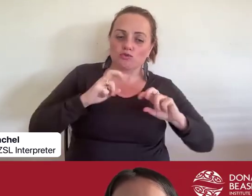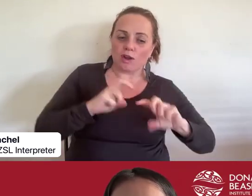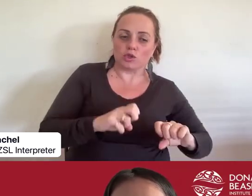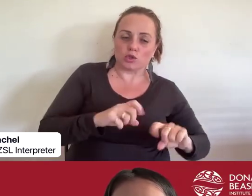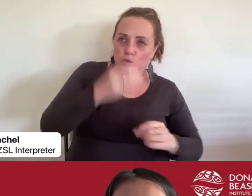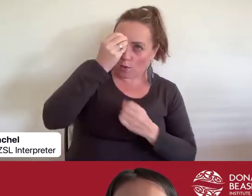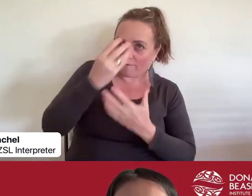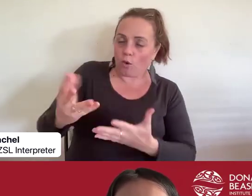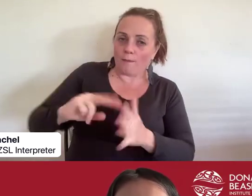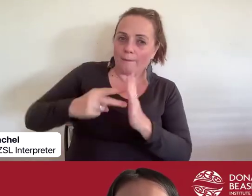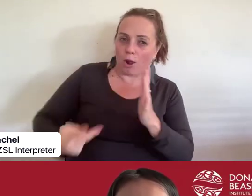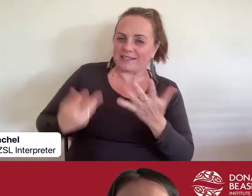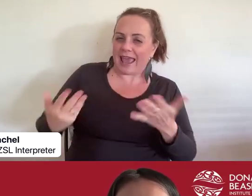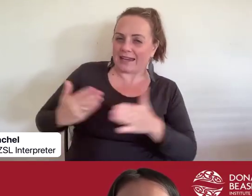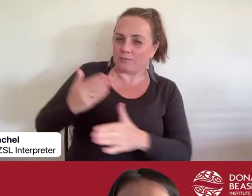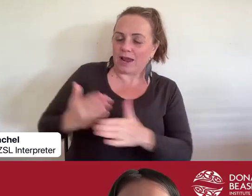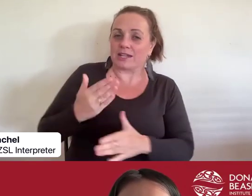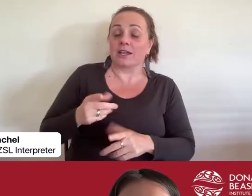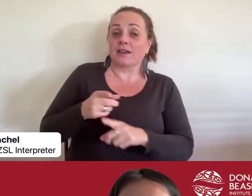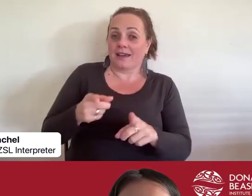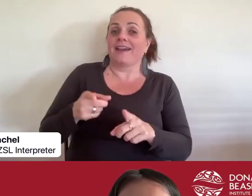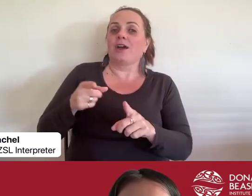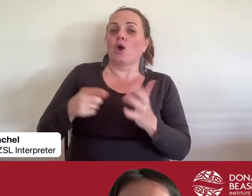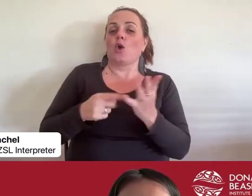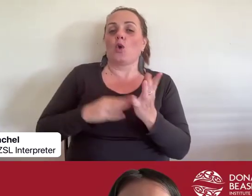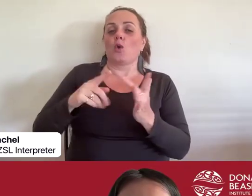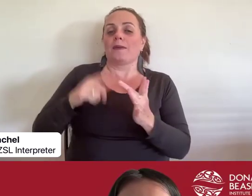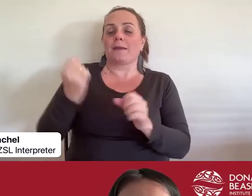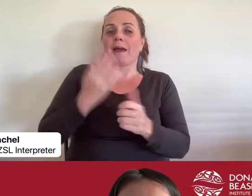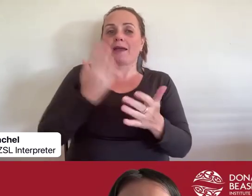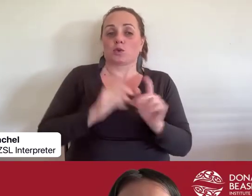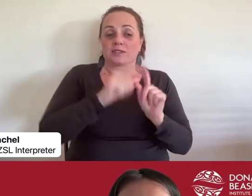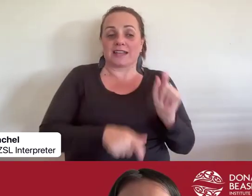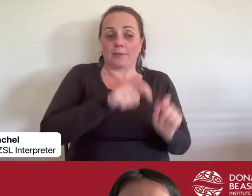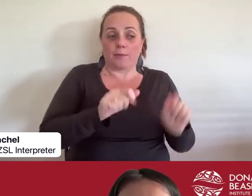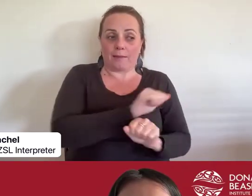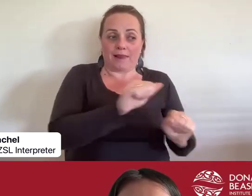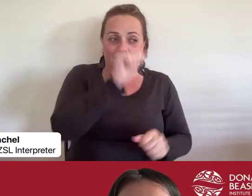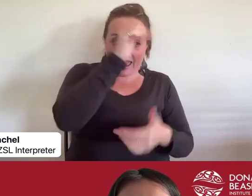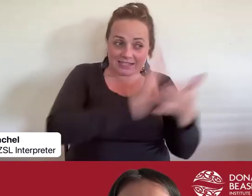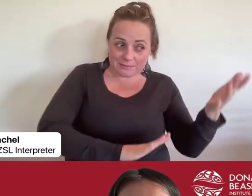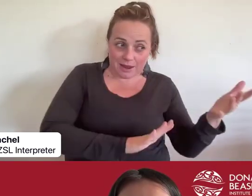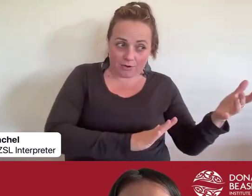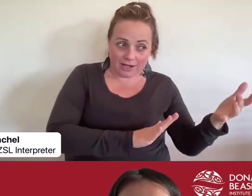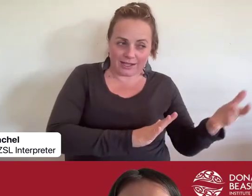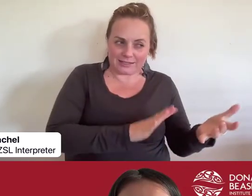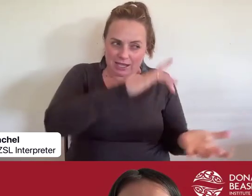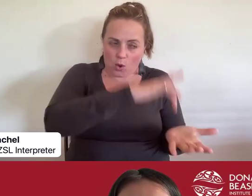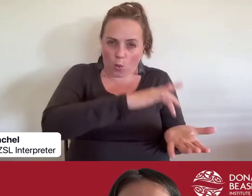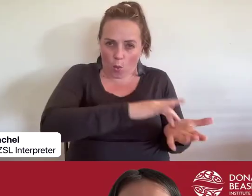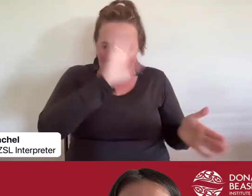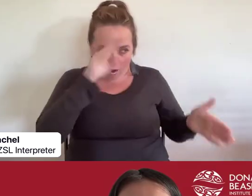ensuring the lived experience of disabled people remain at the centre of decision making. And there